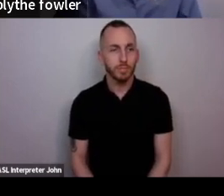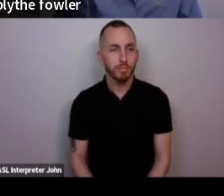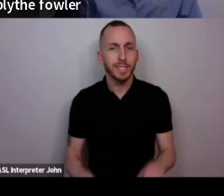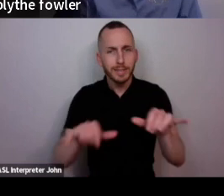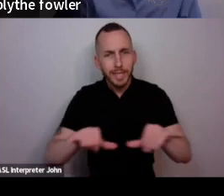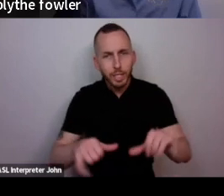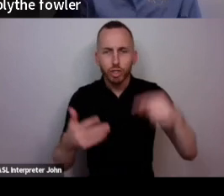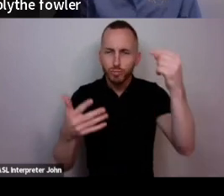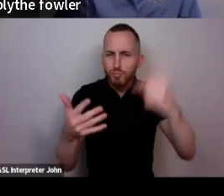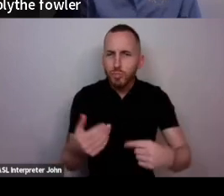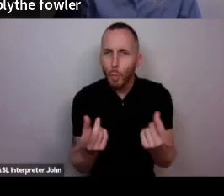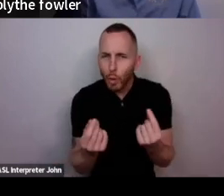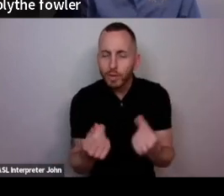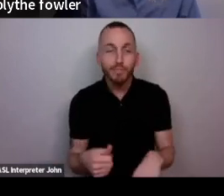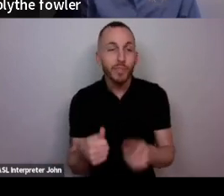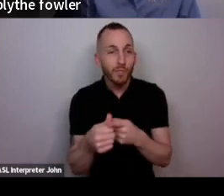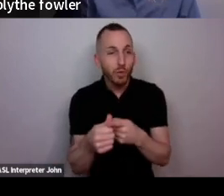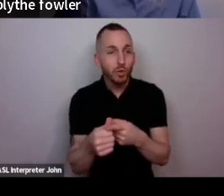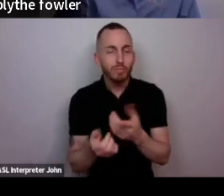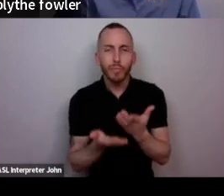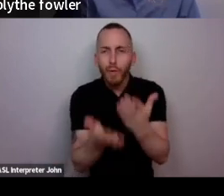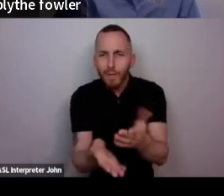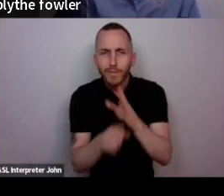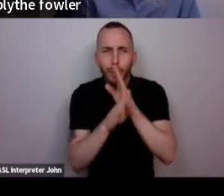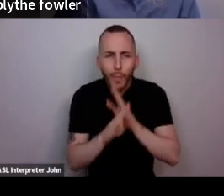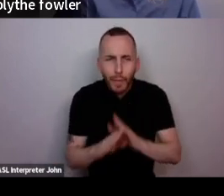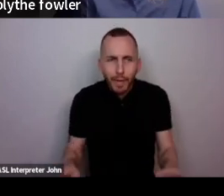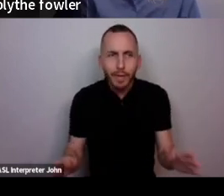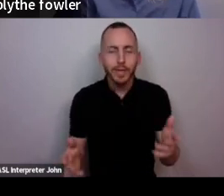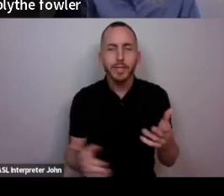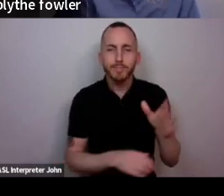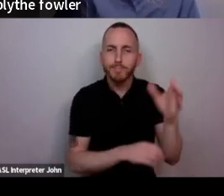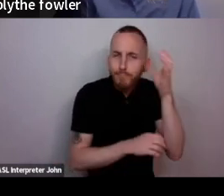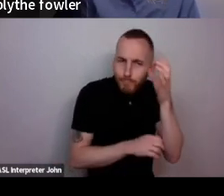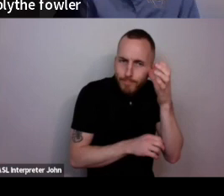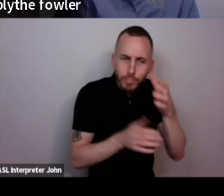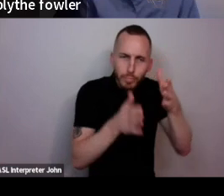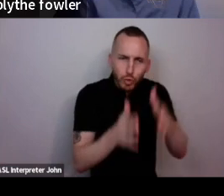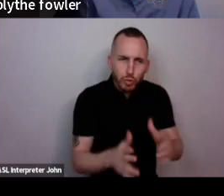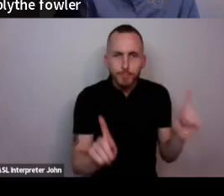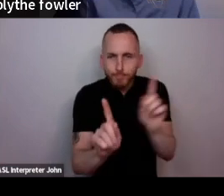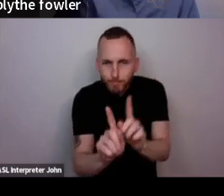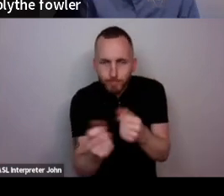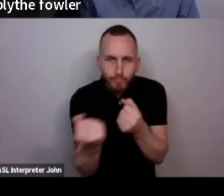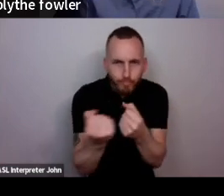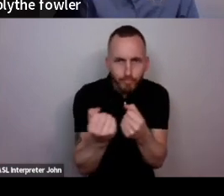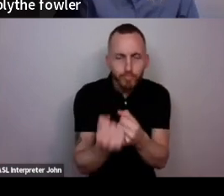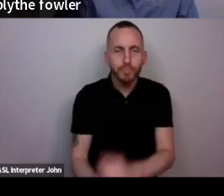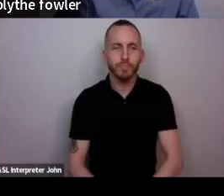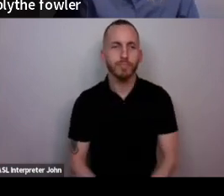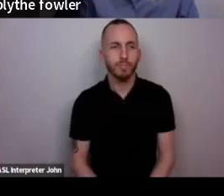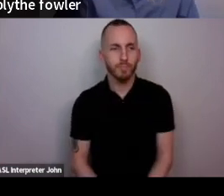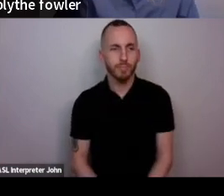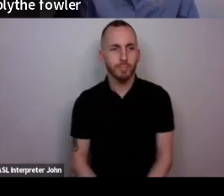first is to offer a quiet listening presence and hospitality. Meet, accept,